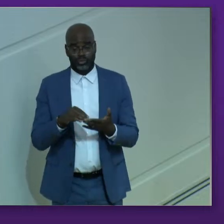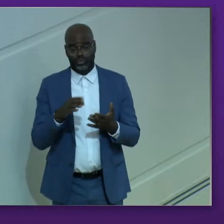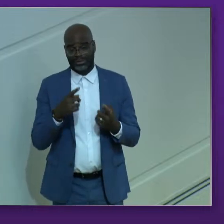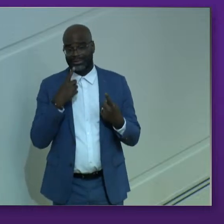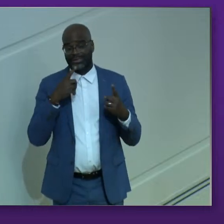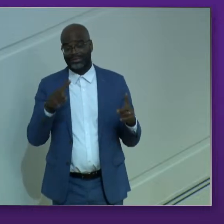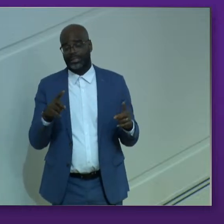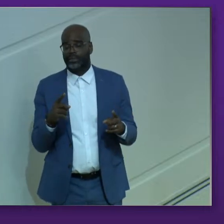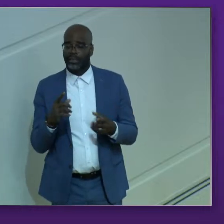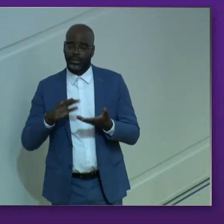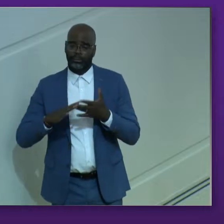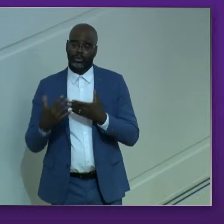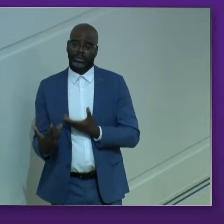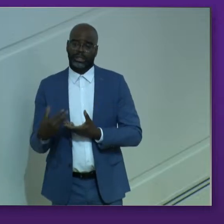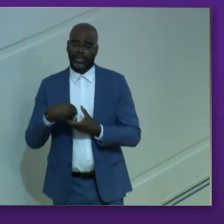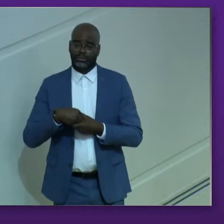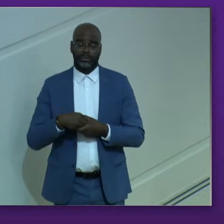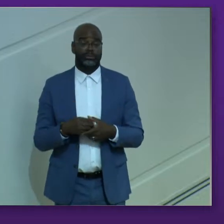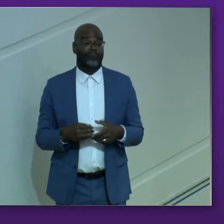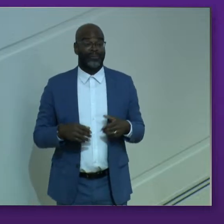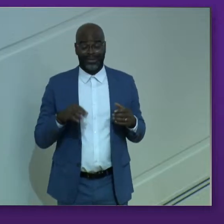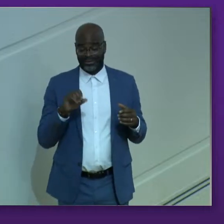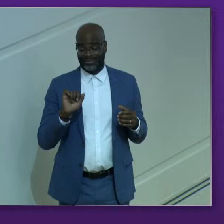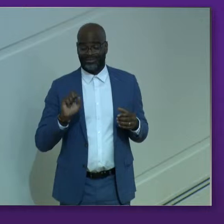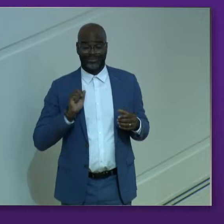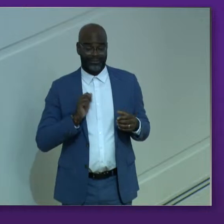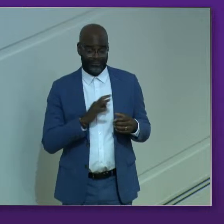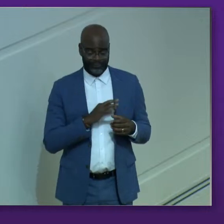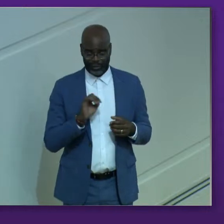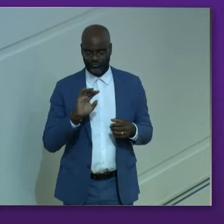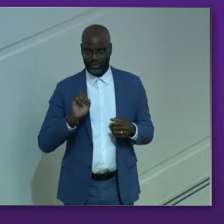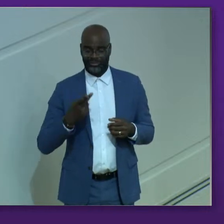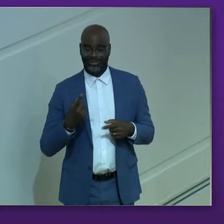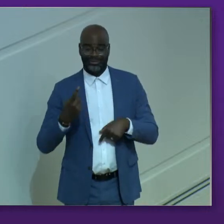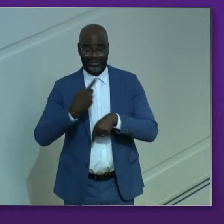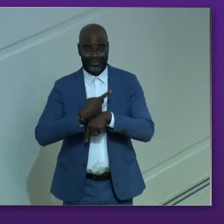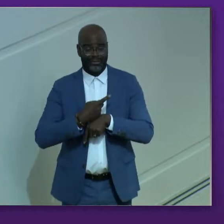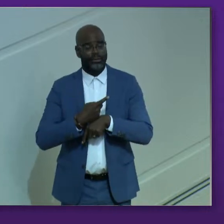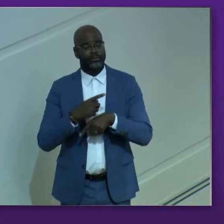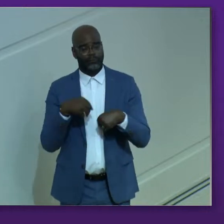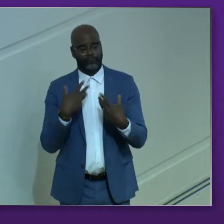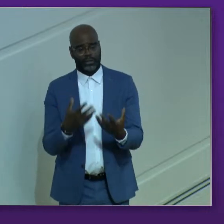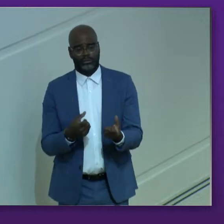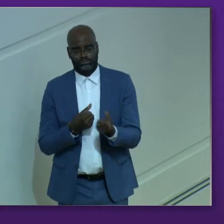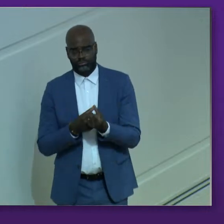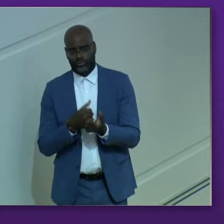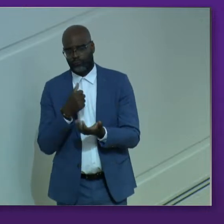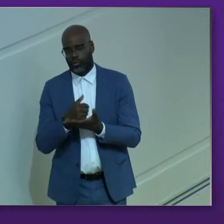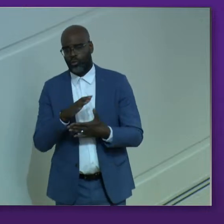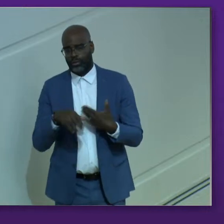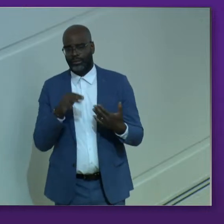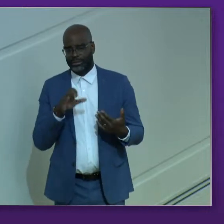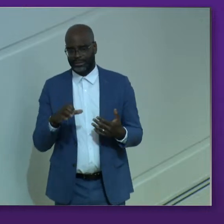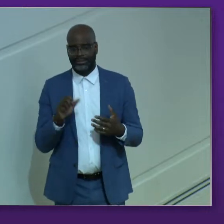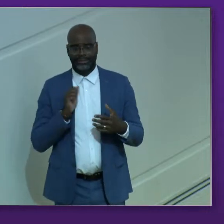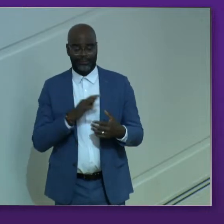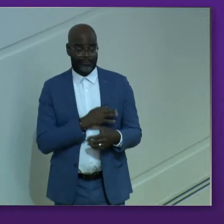STAFF ENRICHMENT DAVE FOSTERS PROFESSIONAL DEVELOPMENT